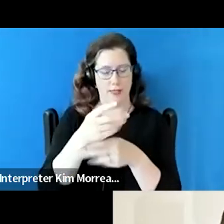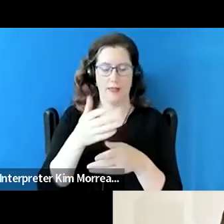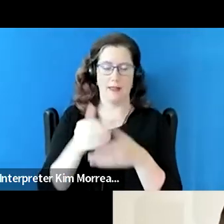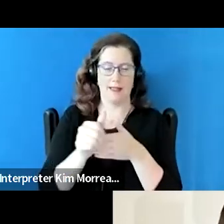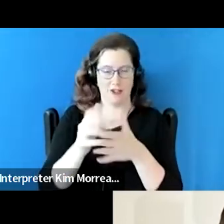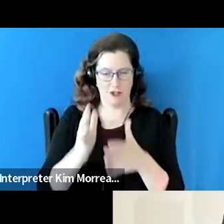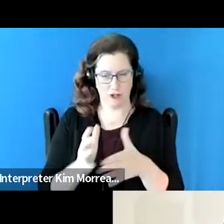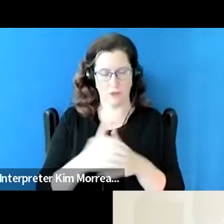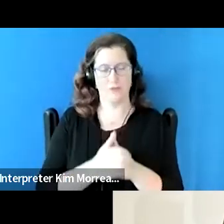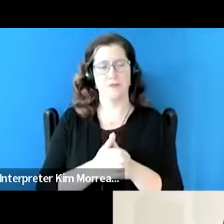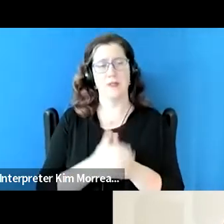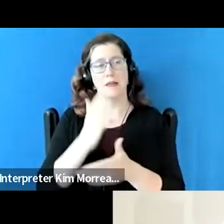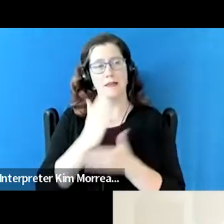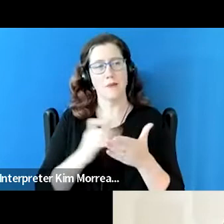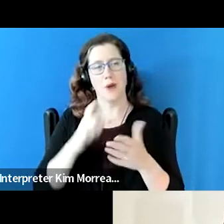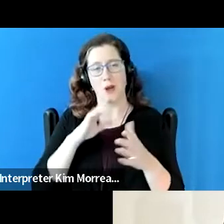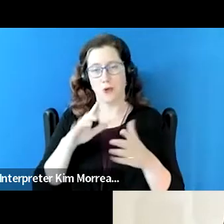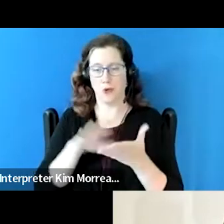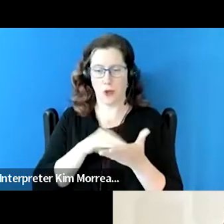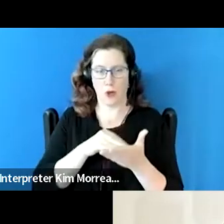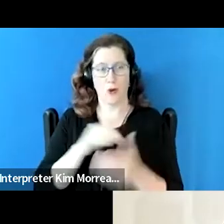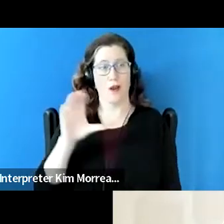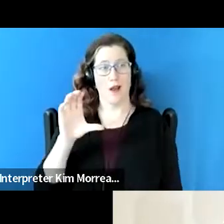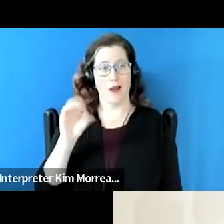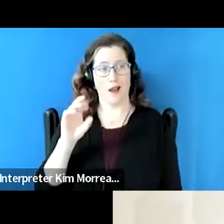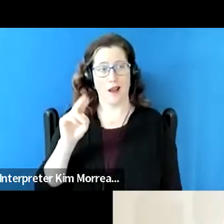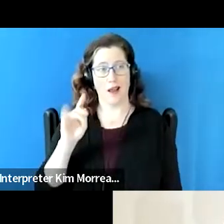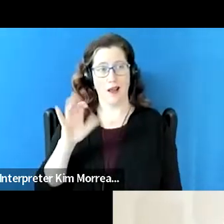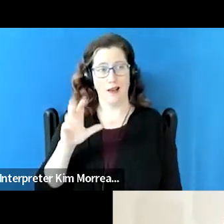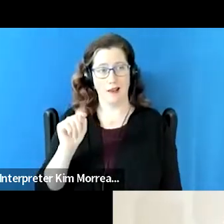have to learn how to do contact tracing internally, like whoever thought we'd have to learn